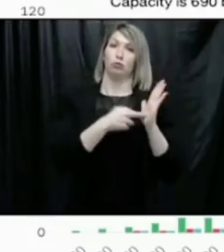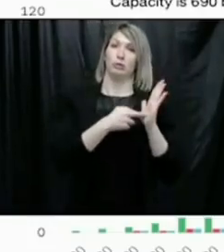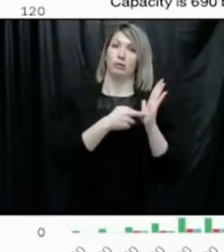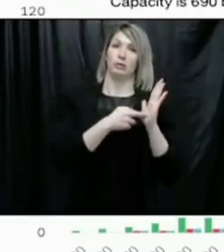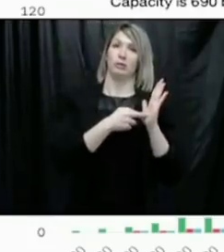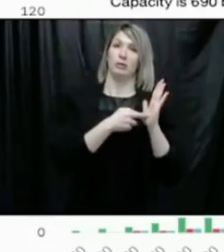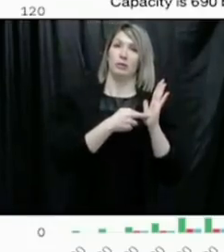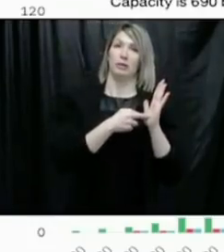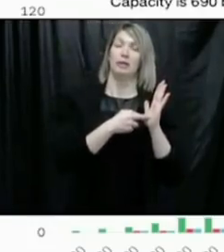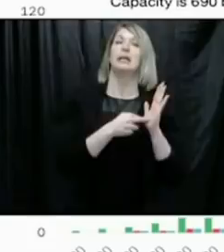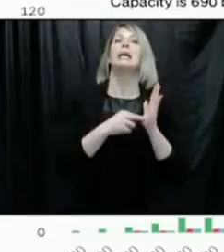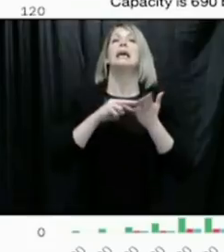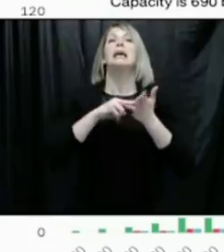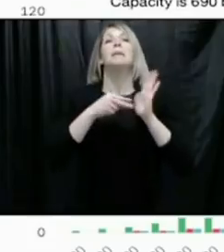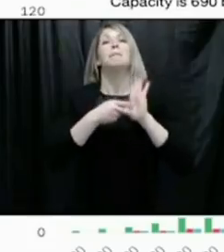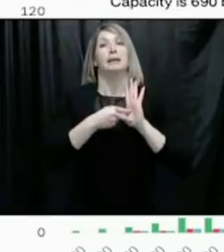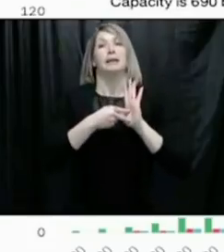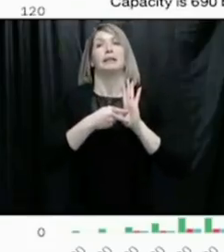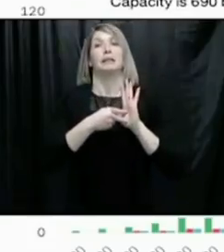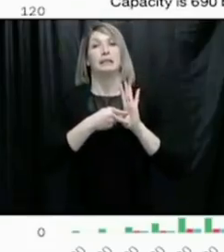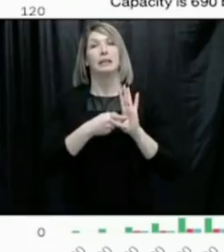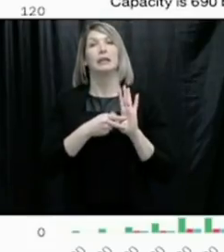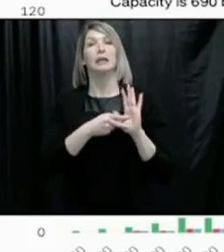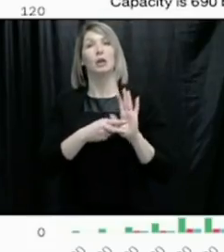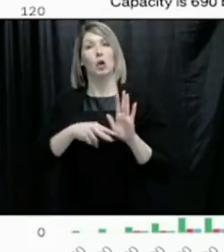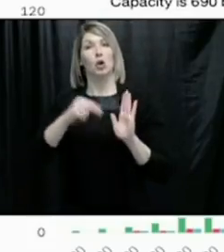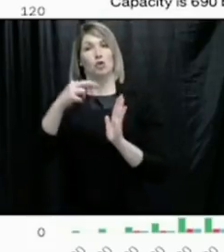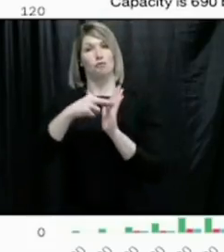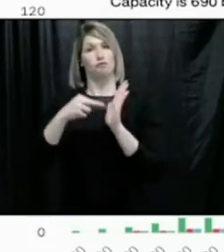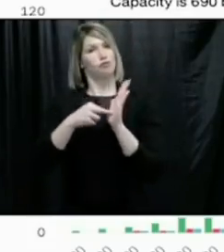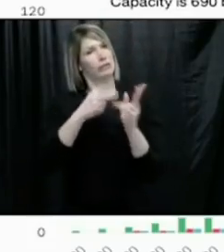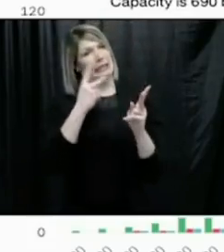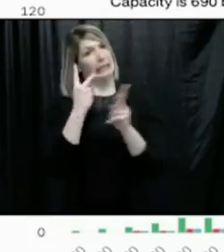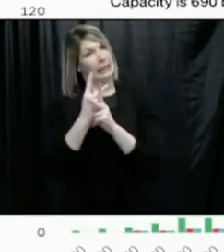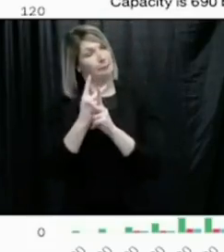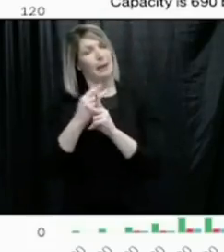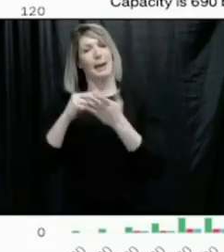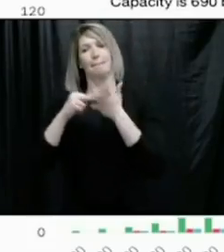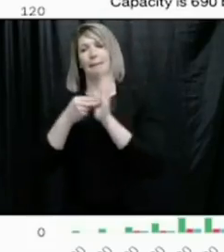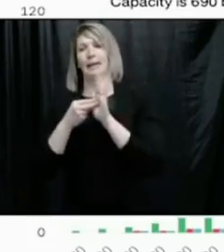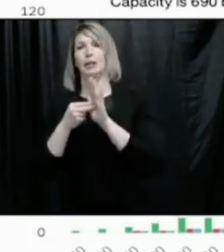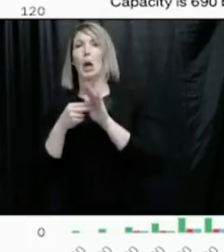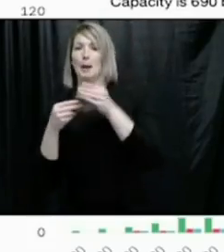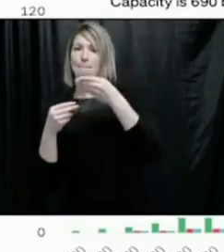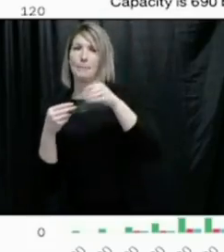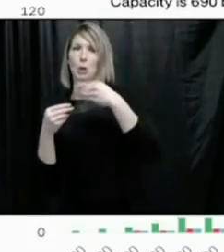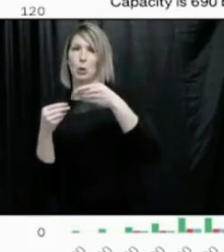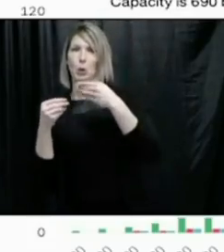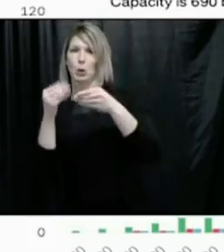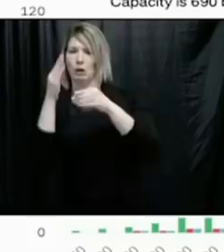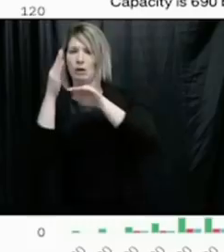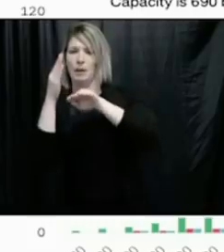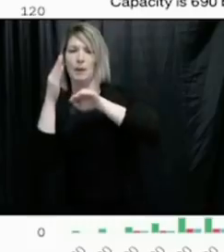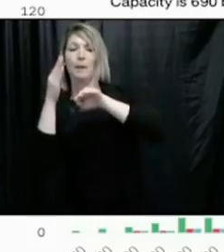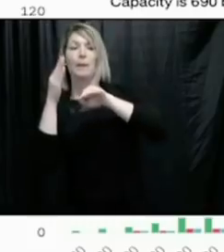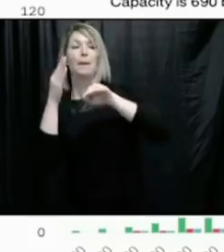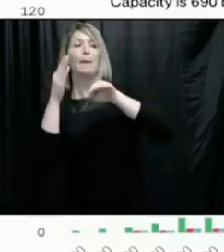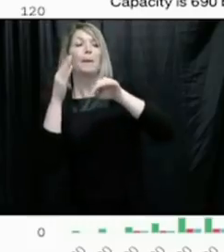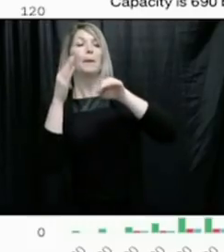PUBLIC-HEALTH MEASURES IS DRIVEN THAT REPRODUCTION DOWN FROM 2.3 TO 1.5, YOU CAN SEE THE CASES